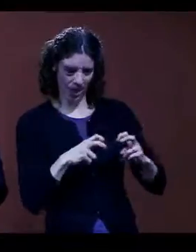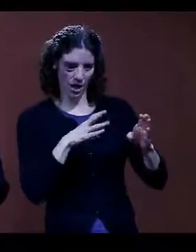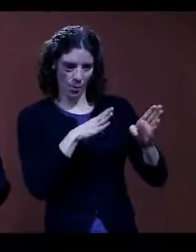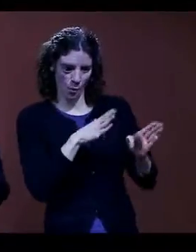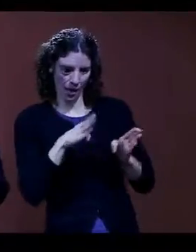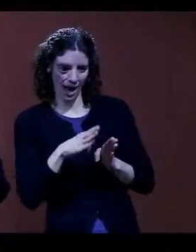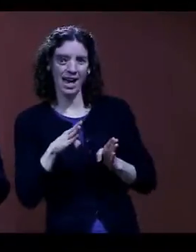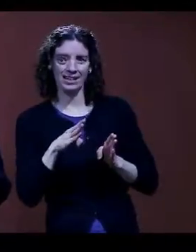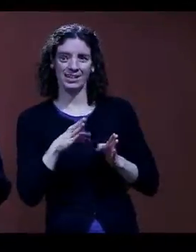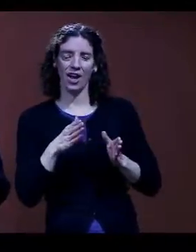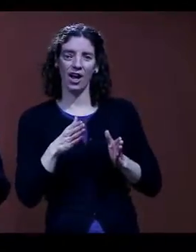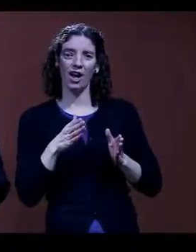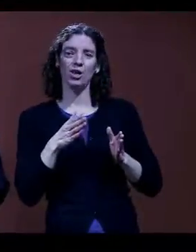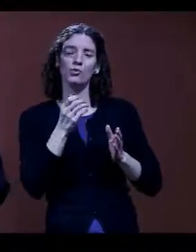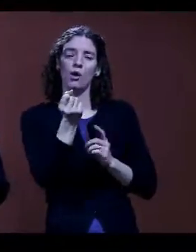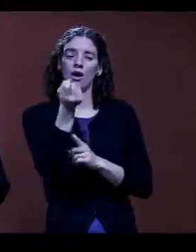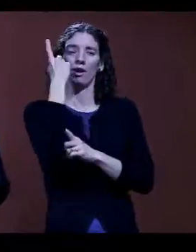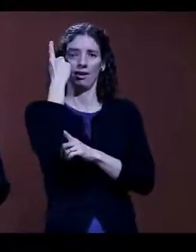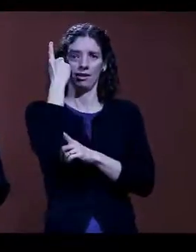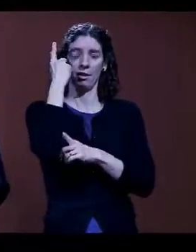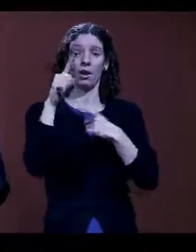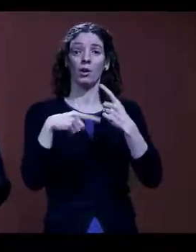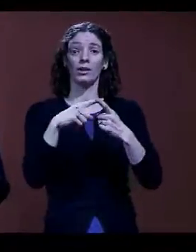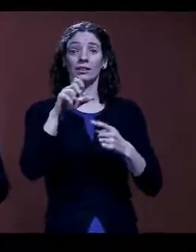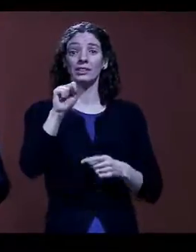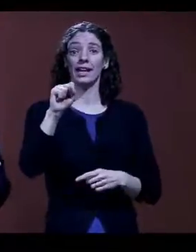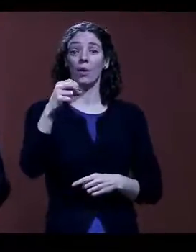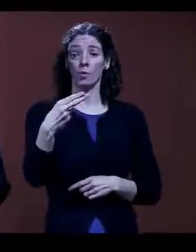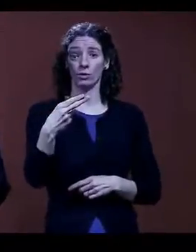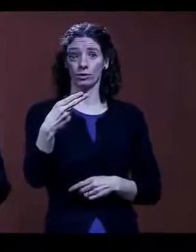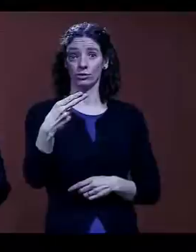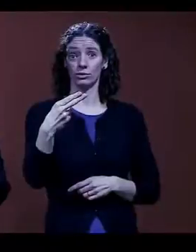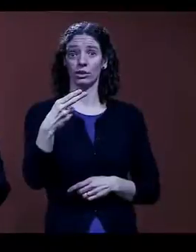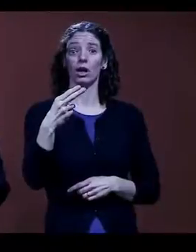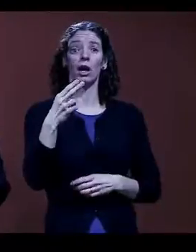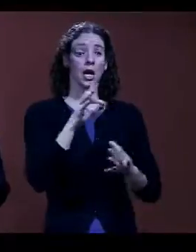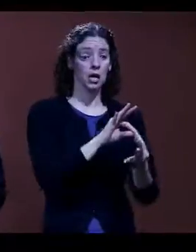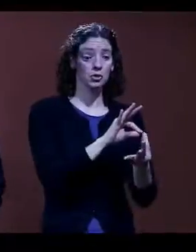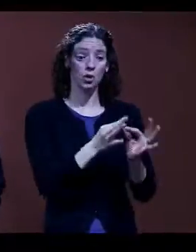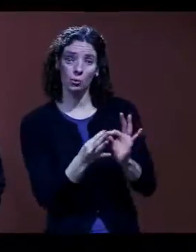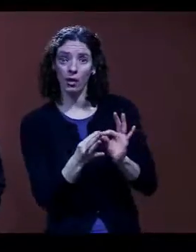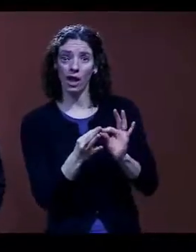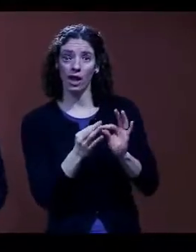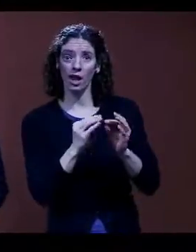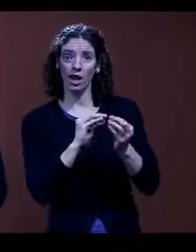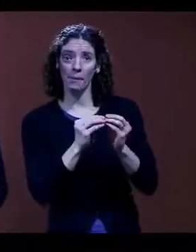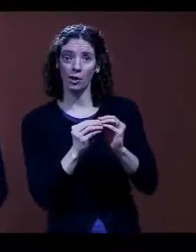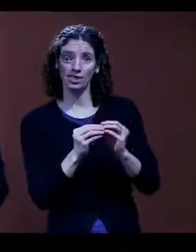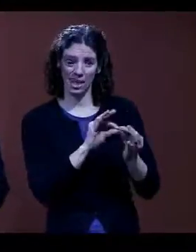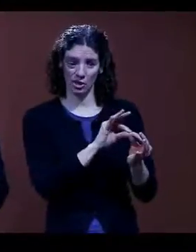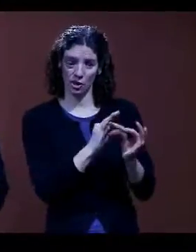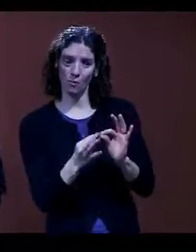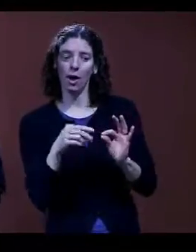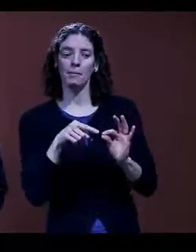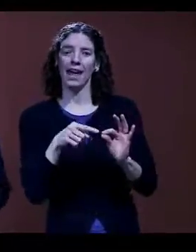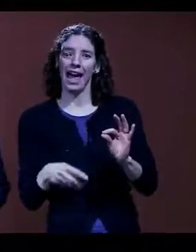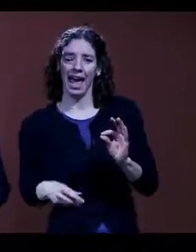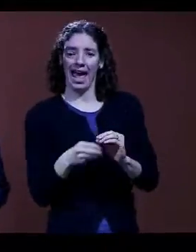When stakeholders begin to interpret numbers, they begin to make meaning of the data. It's really important that you're viewing data graphically